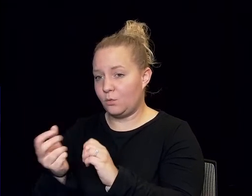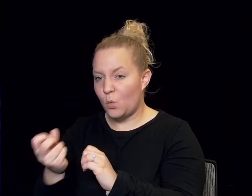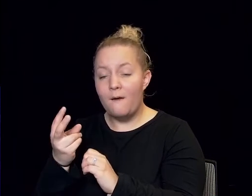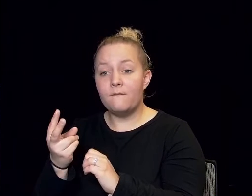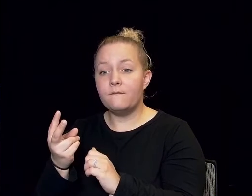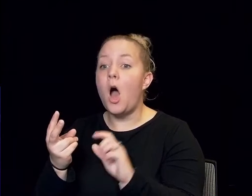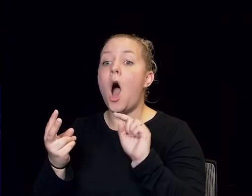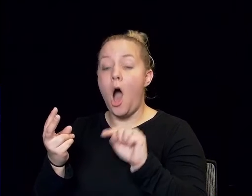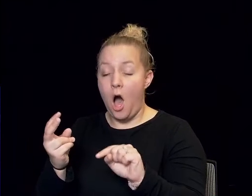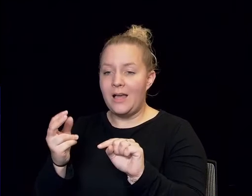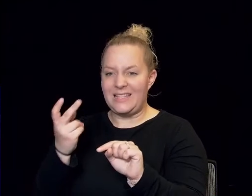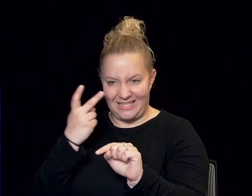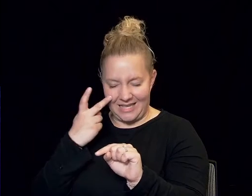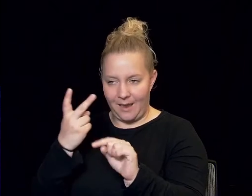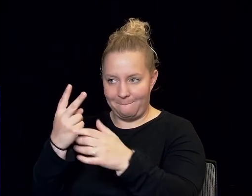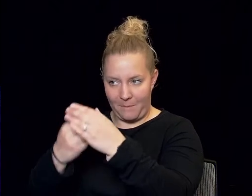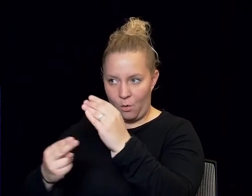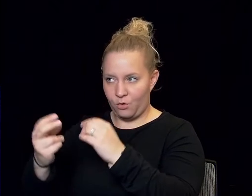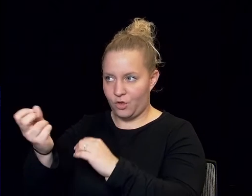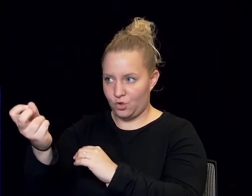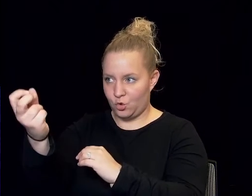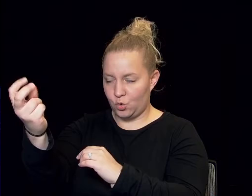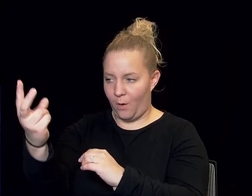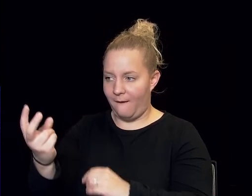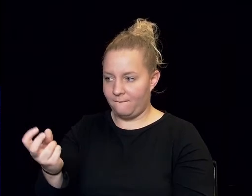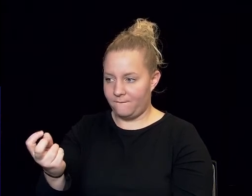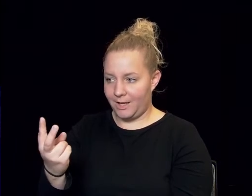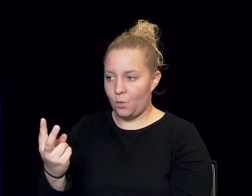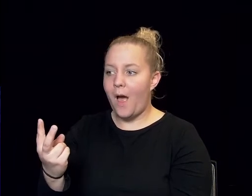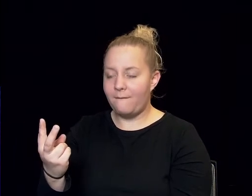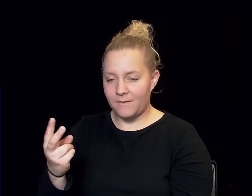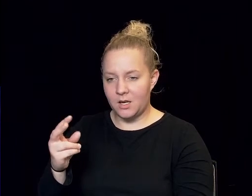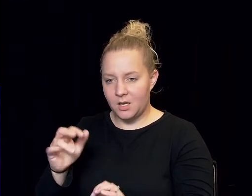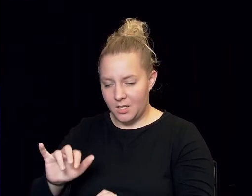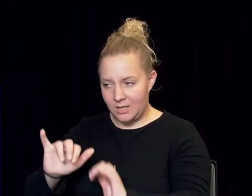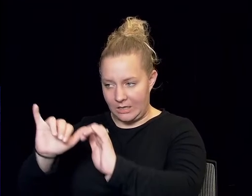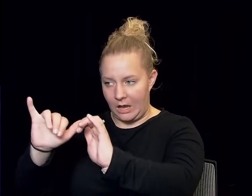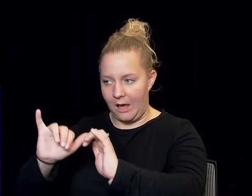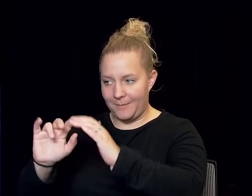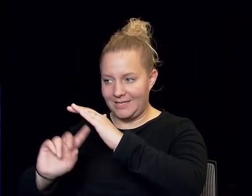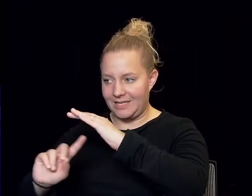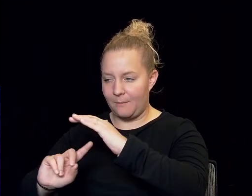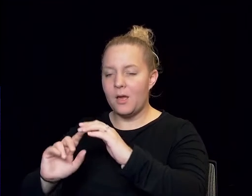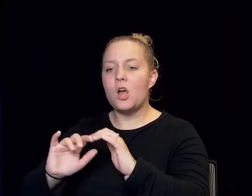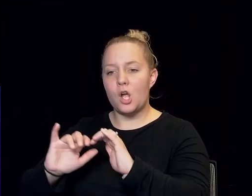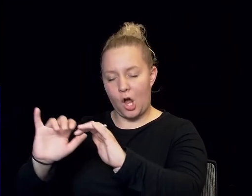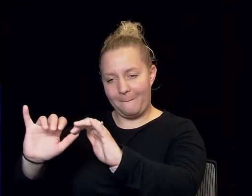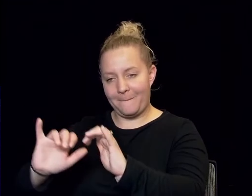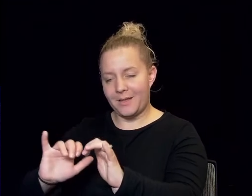Because I see both numbers have a that common denominator, that common multiple of 12. So, now I'm